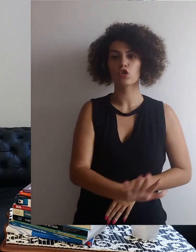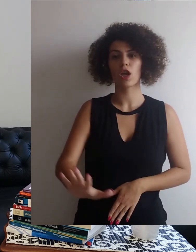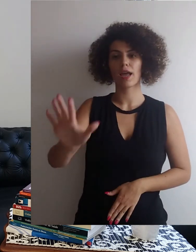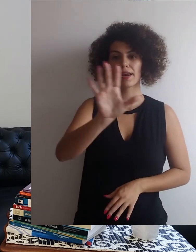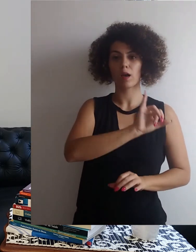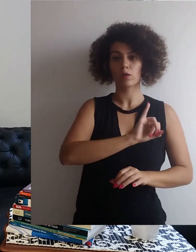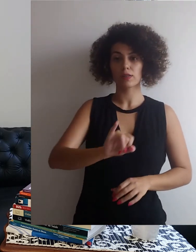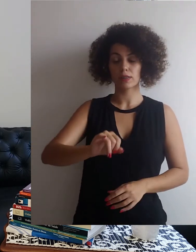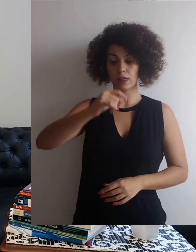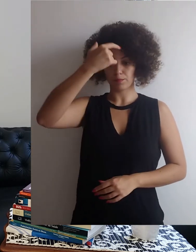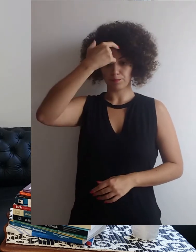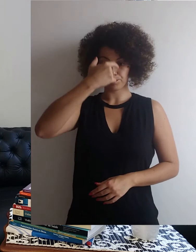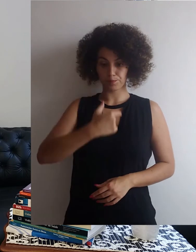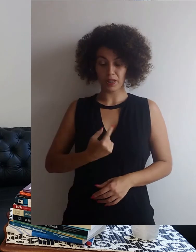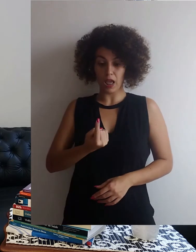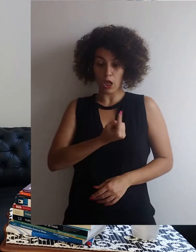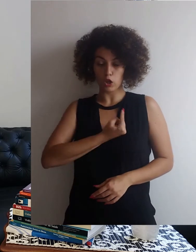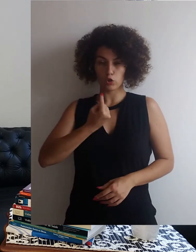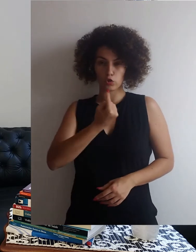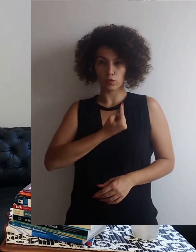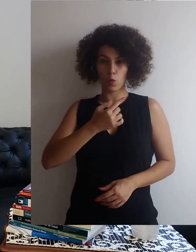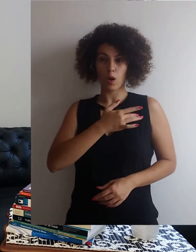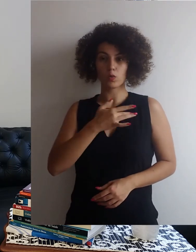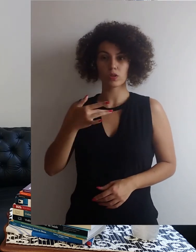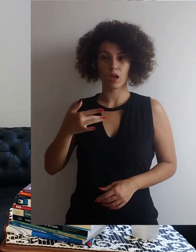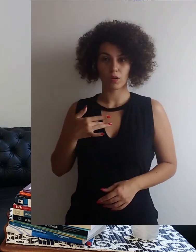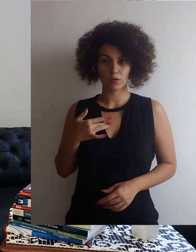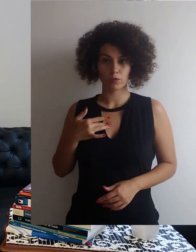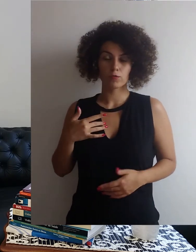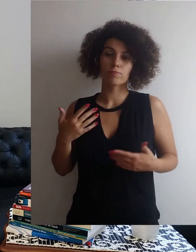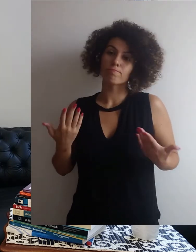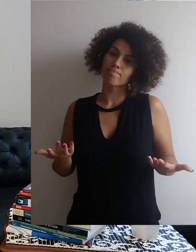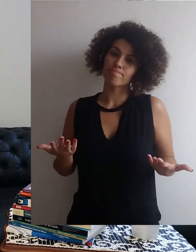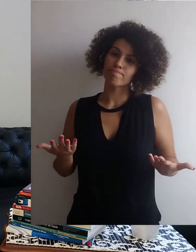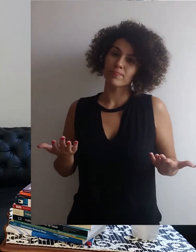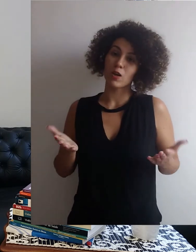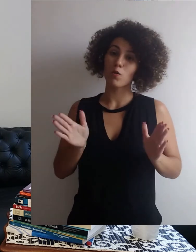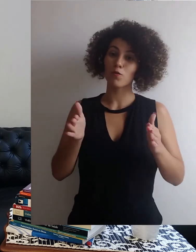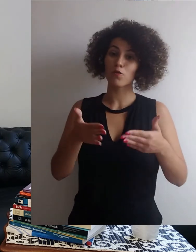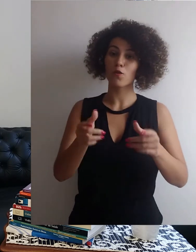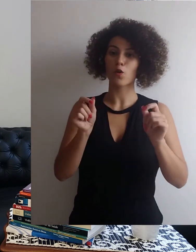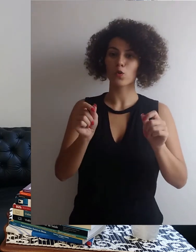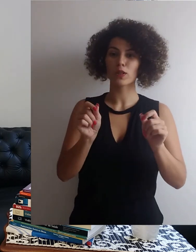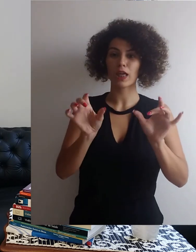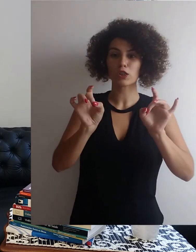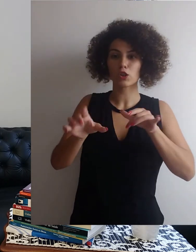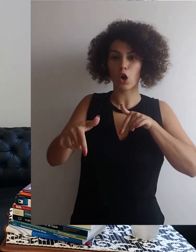and when it comes to individual health care, it was not about public health, but about the health of a